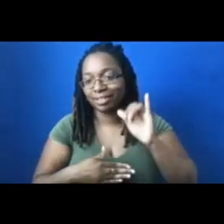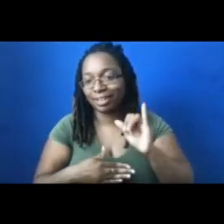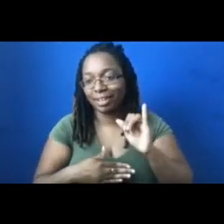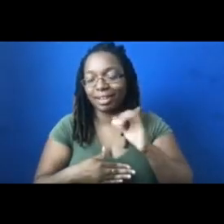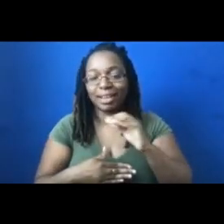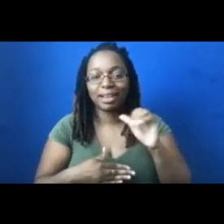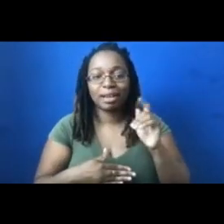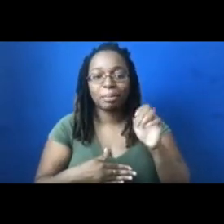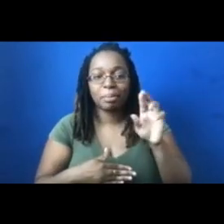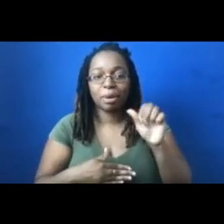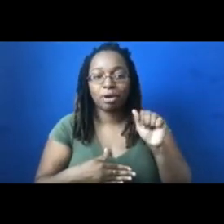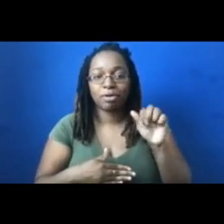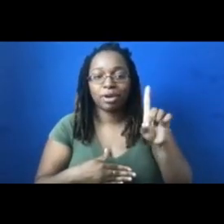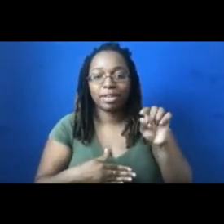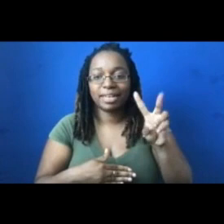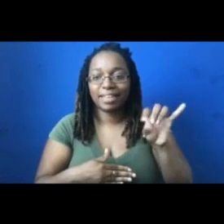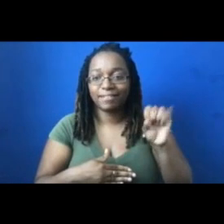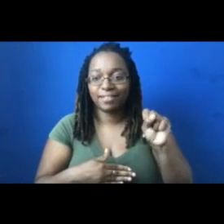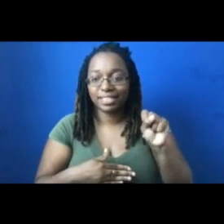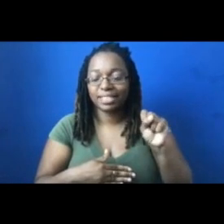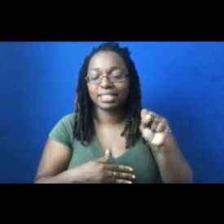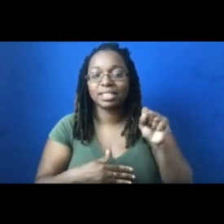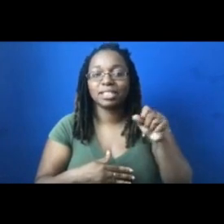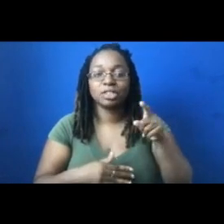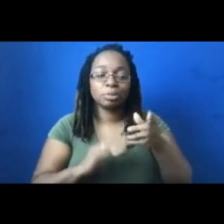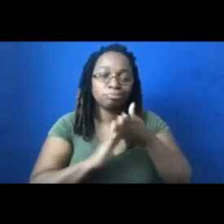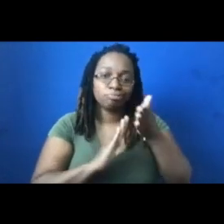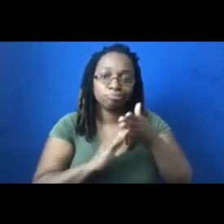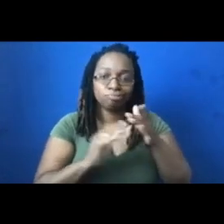Davis who's been capably running the show in the background,